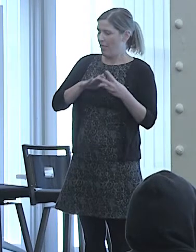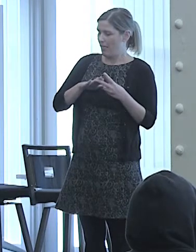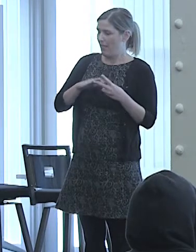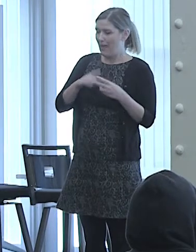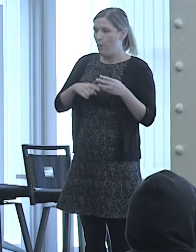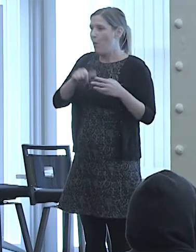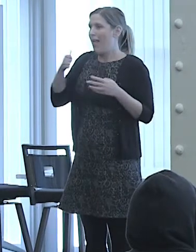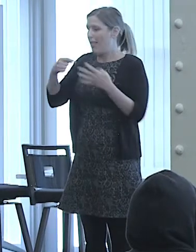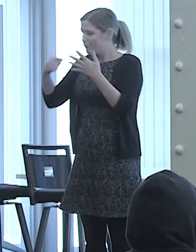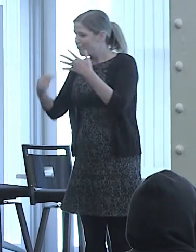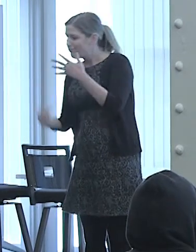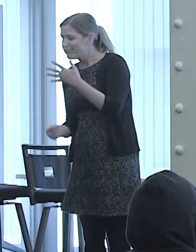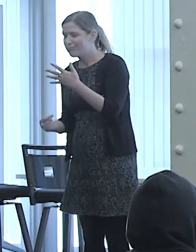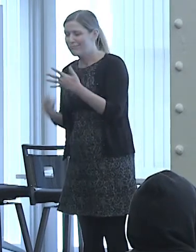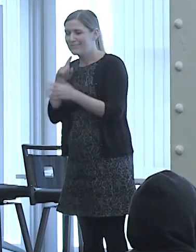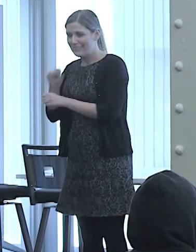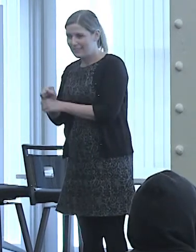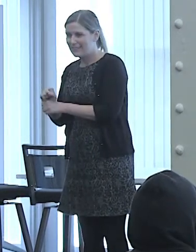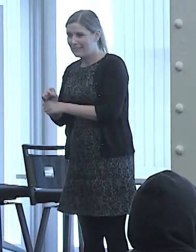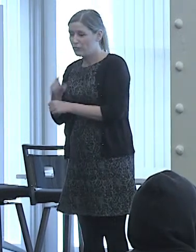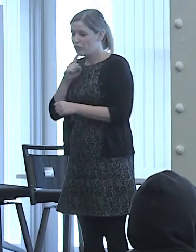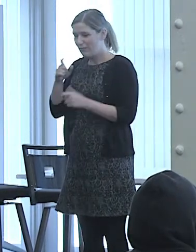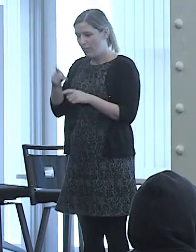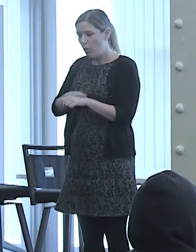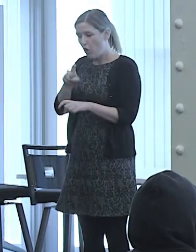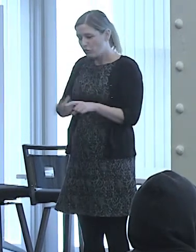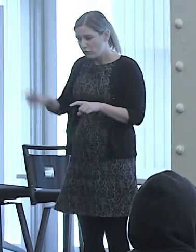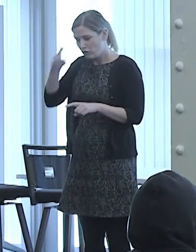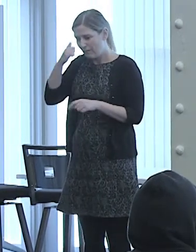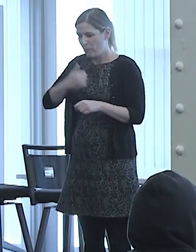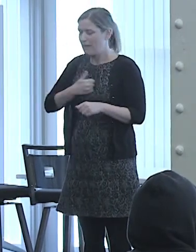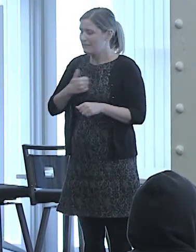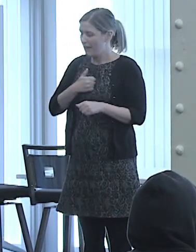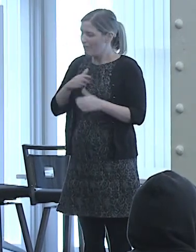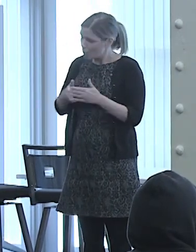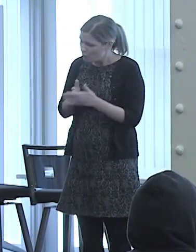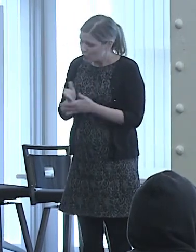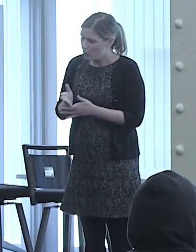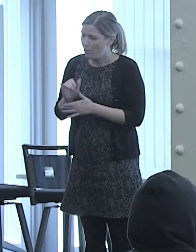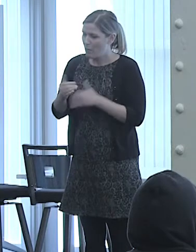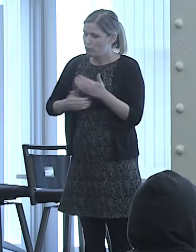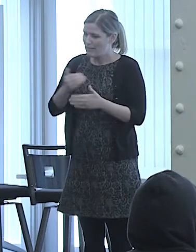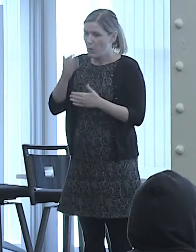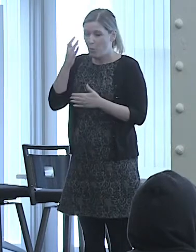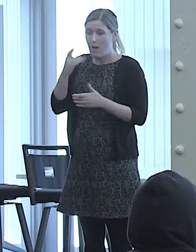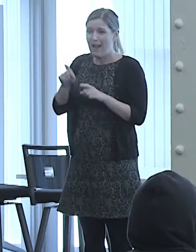And it's been a long journey for me in part because we, as any marginalized, repressed people